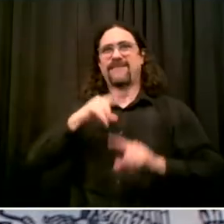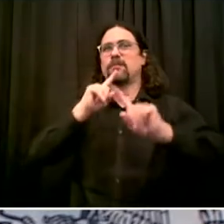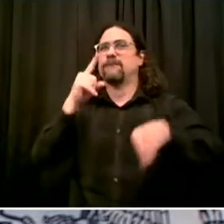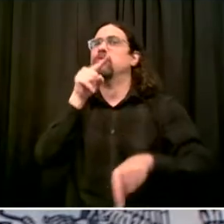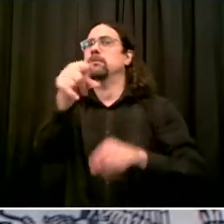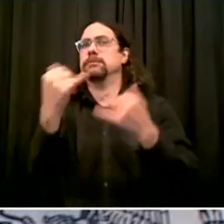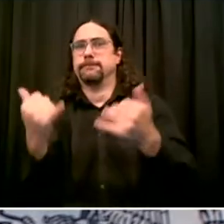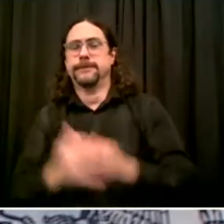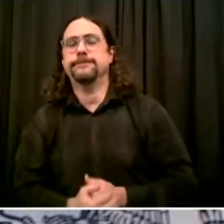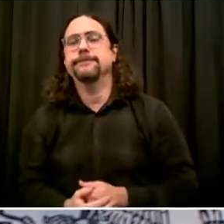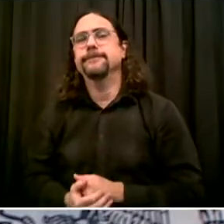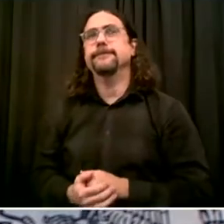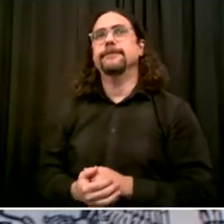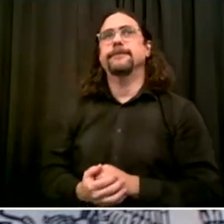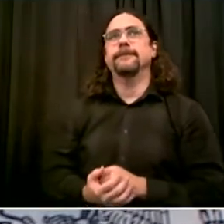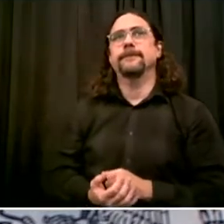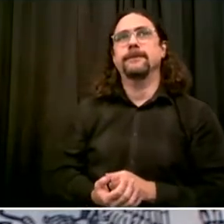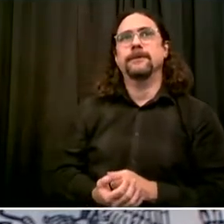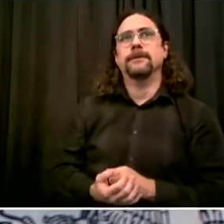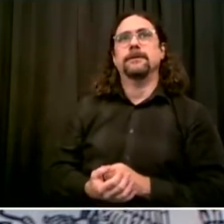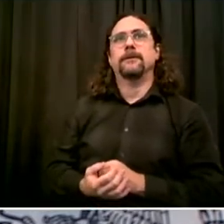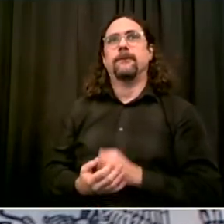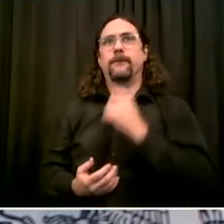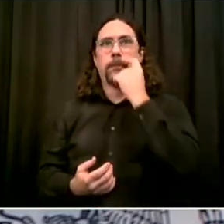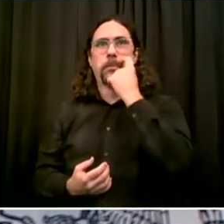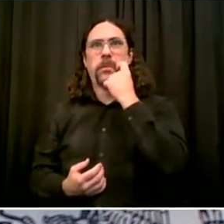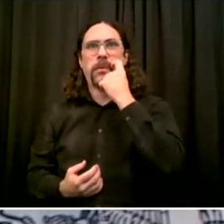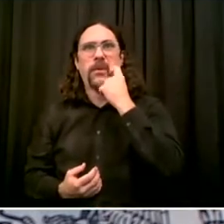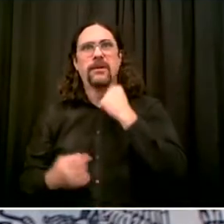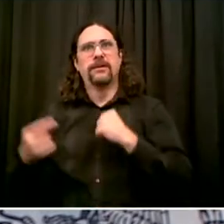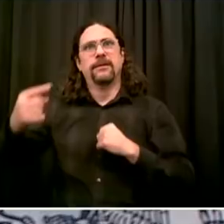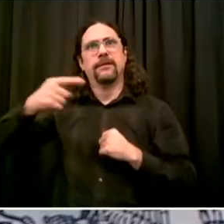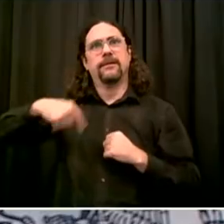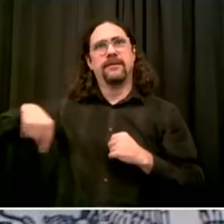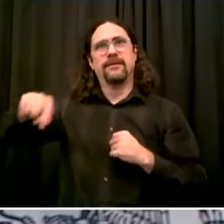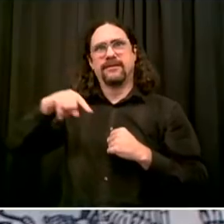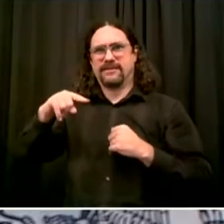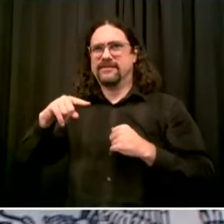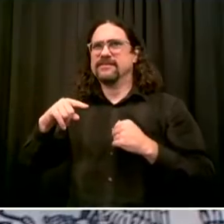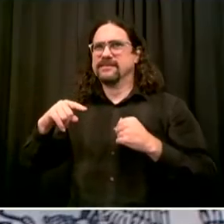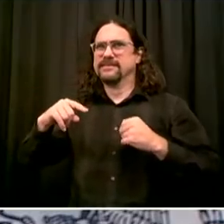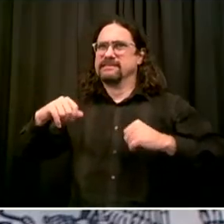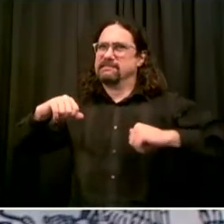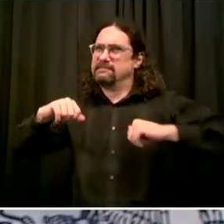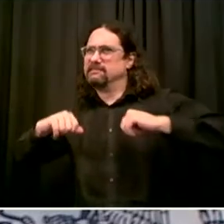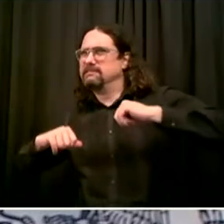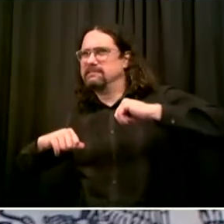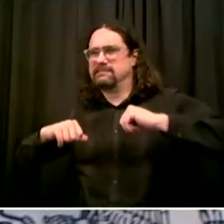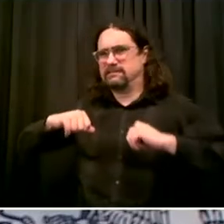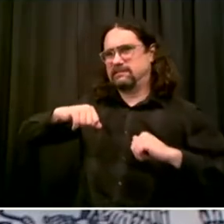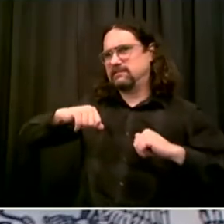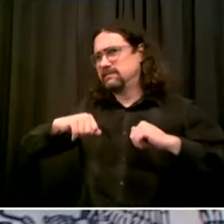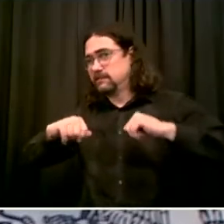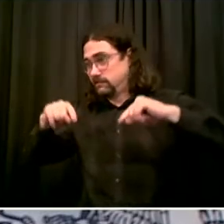SEEN WHEN YOU LOOK AT THE PIECE OF LEGISLATION THAT YOU REFERRED TO IS THAT THERE ARE REAL